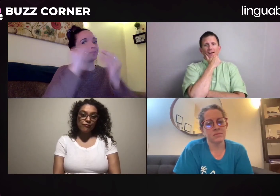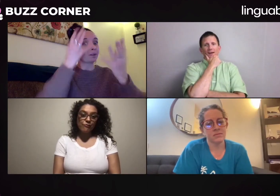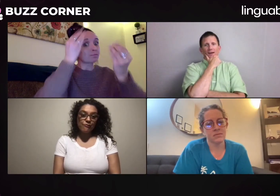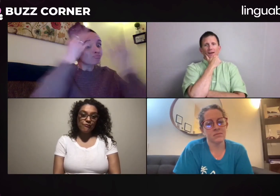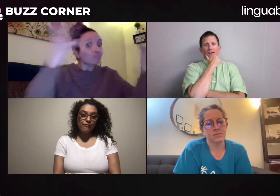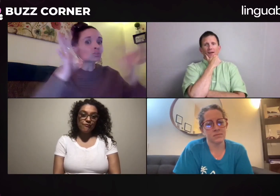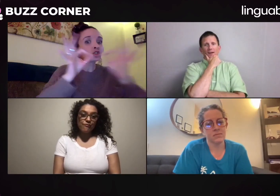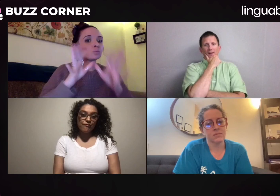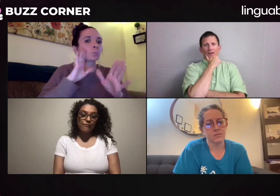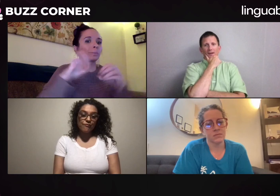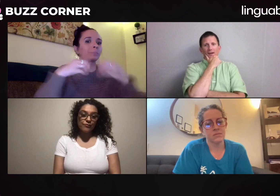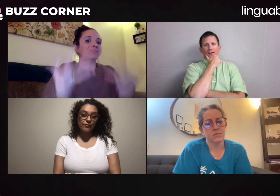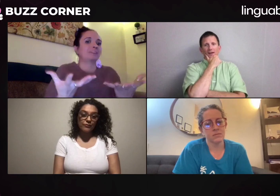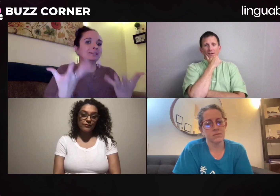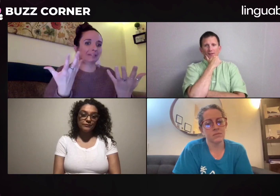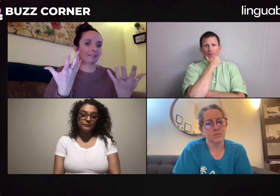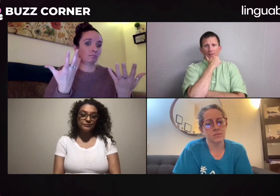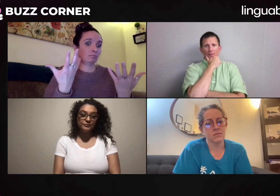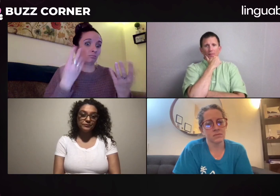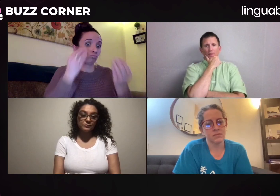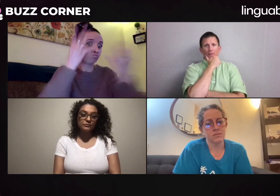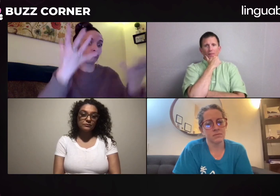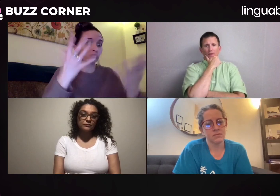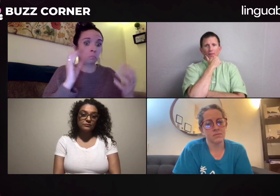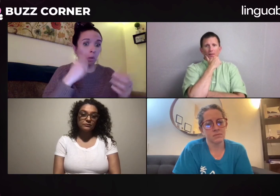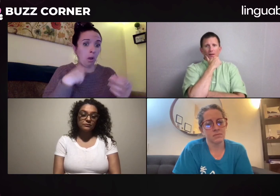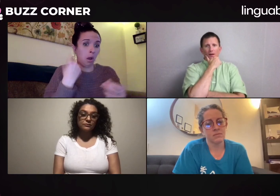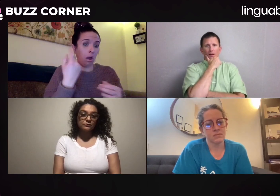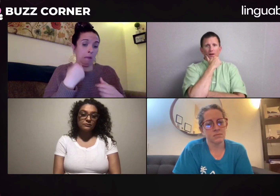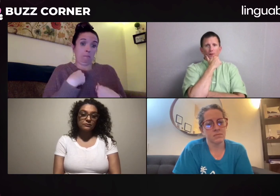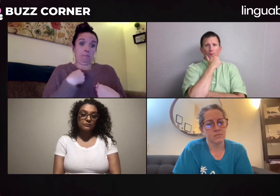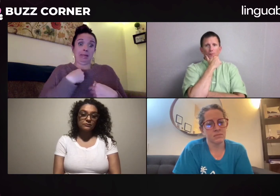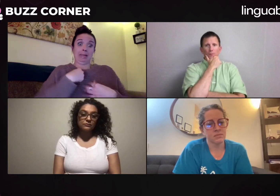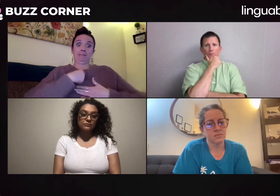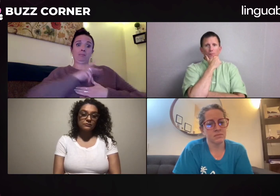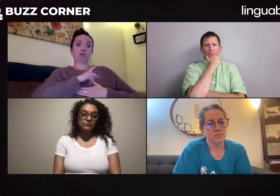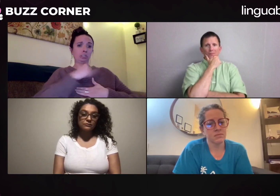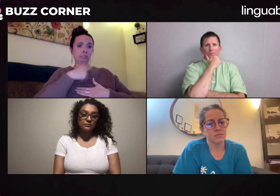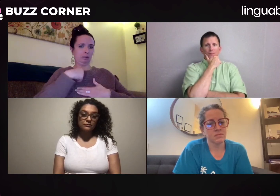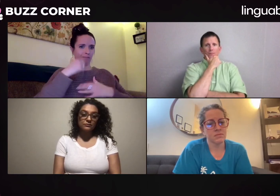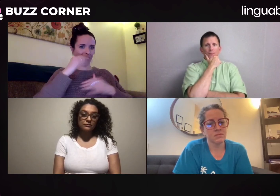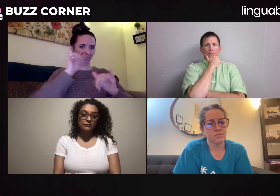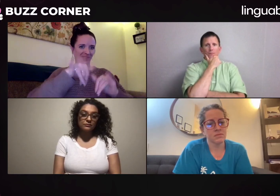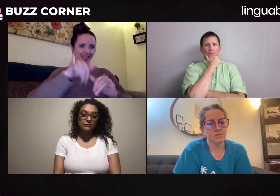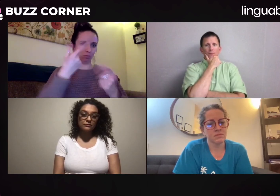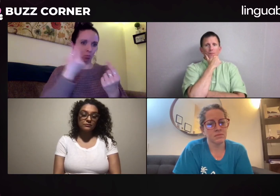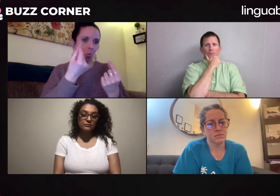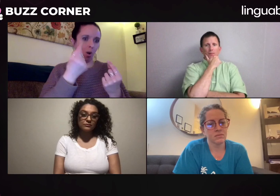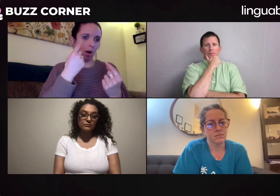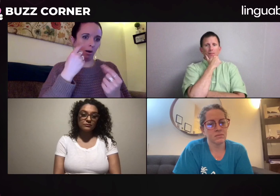out on social media and provide information to the community about upcoming events. It'll be interpreted personally for me.